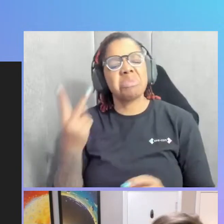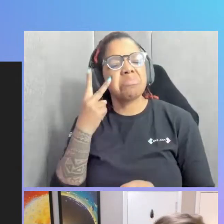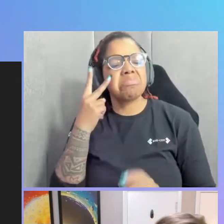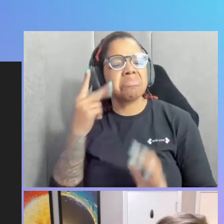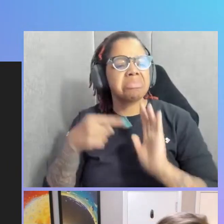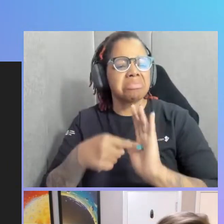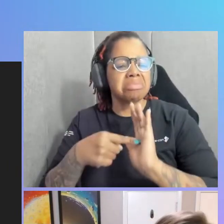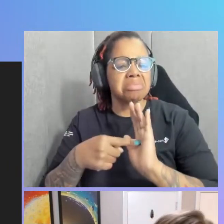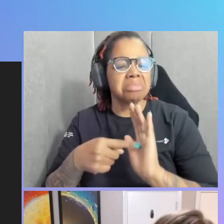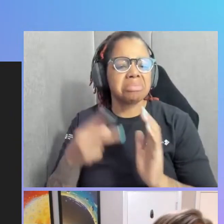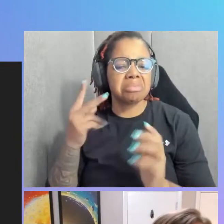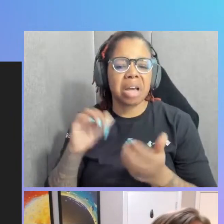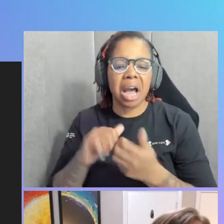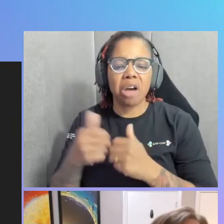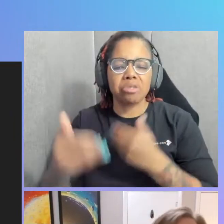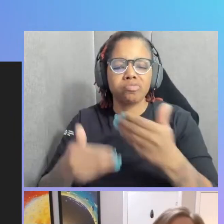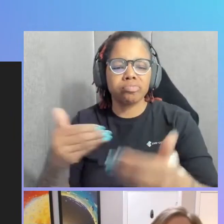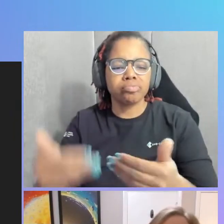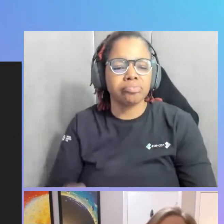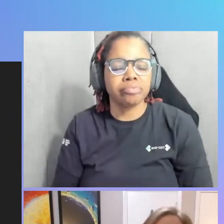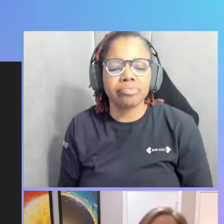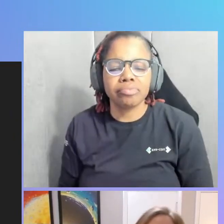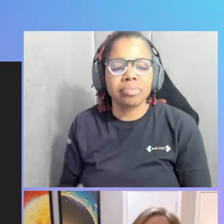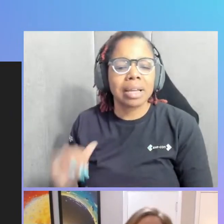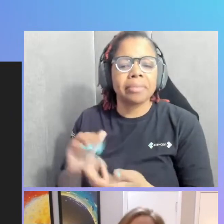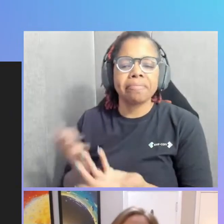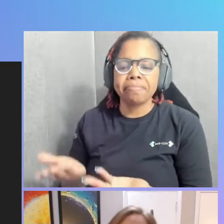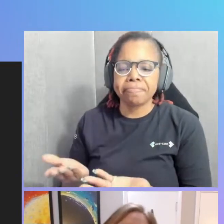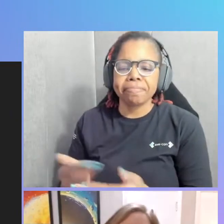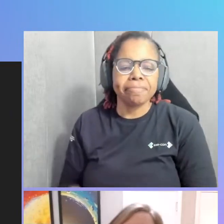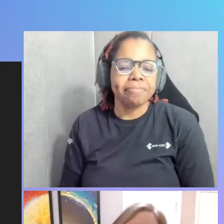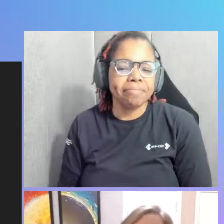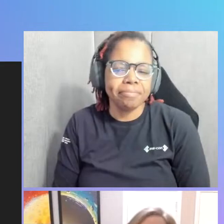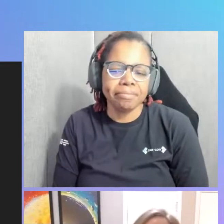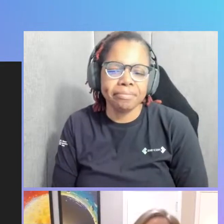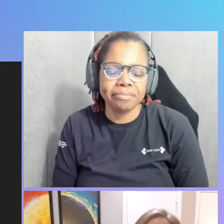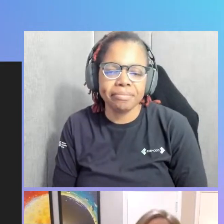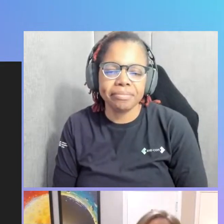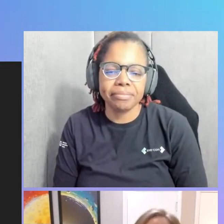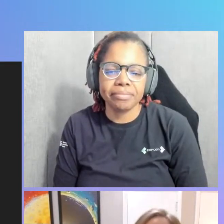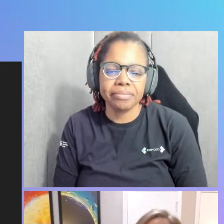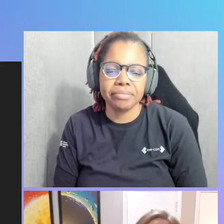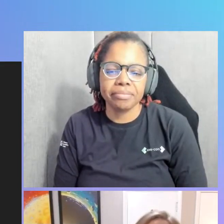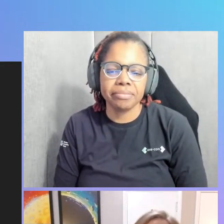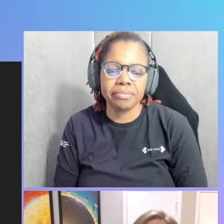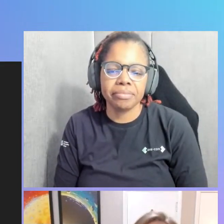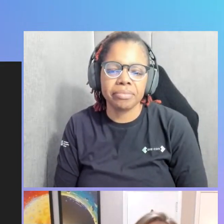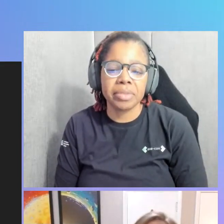attributes and see how they impact the user experience. So